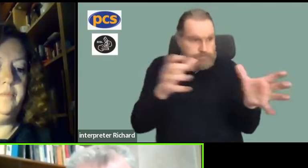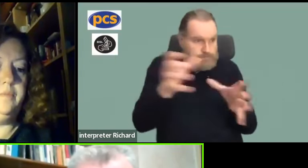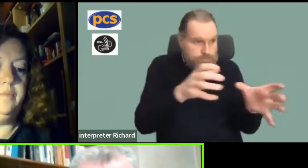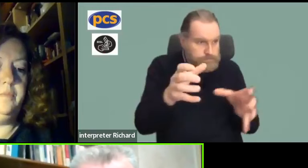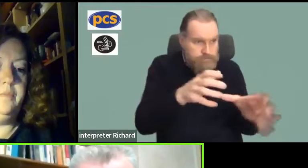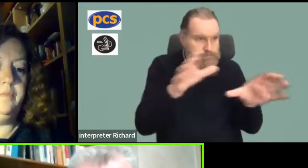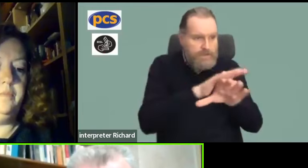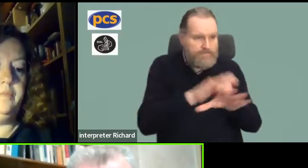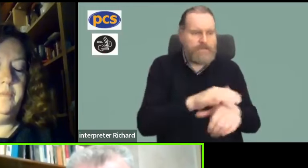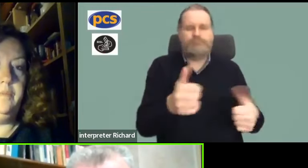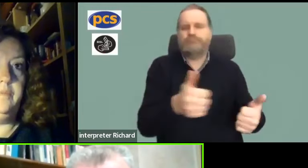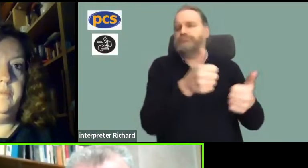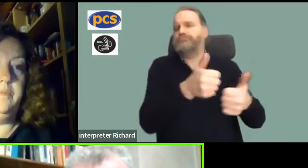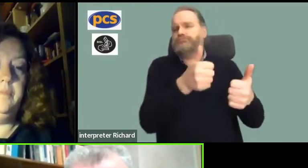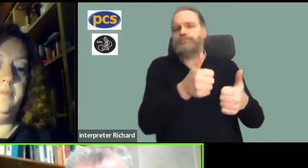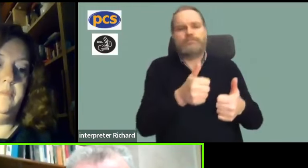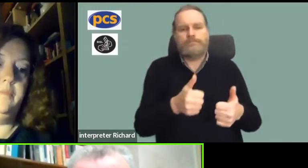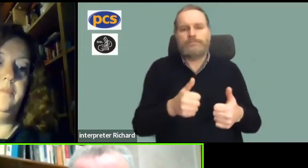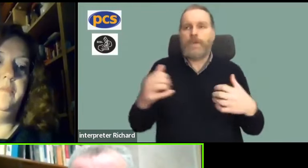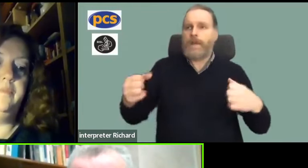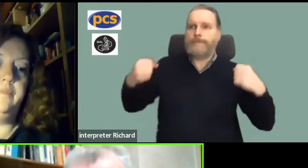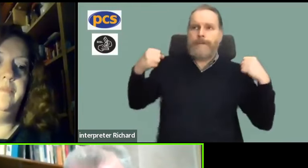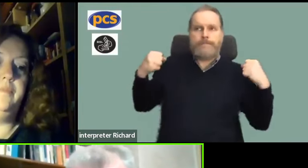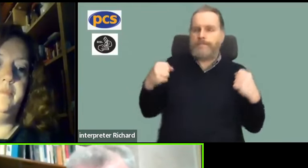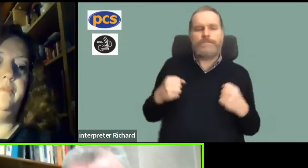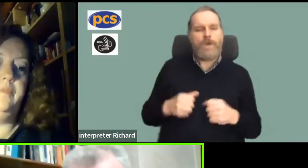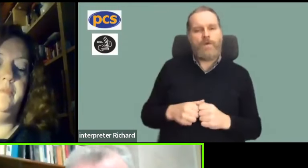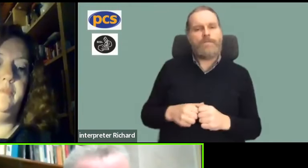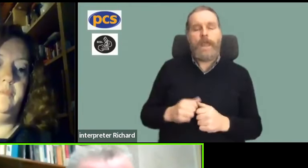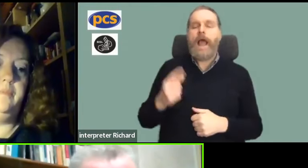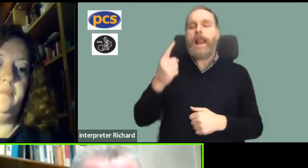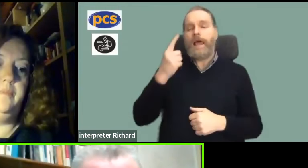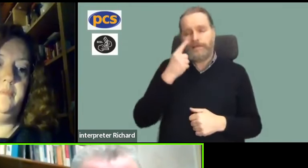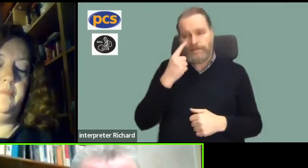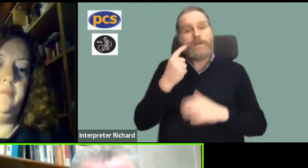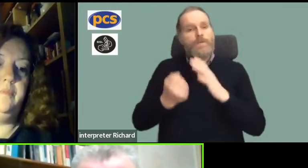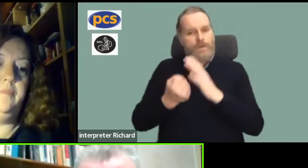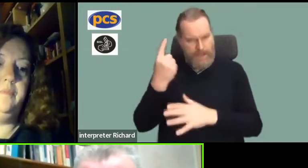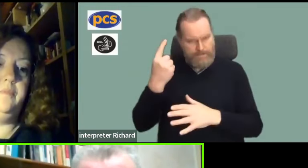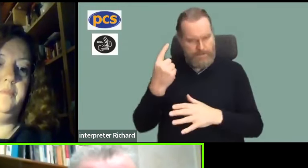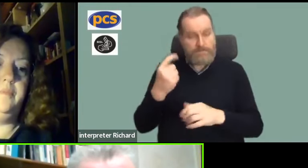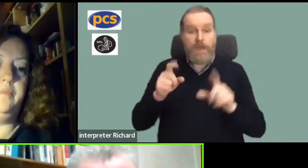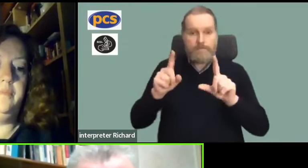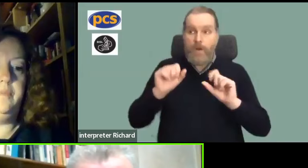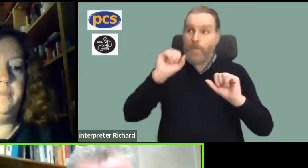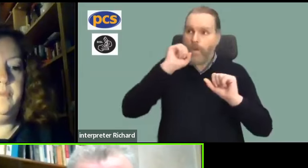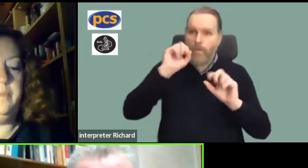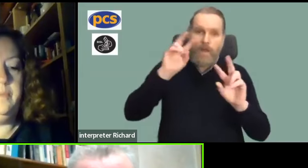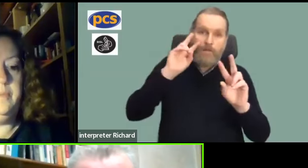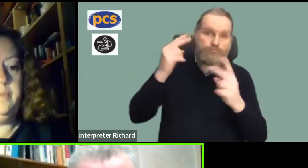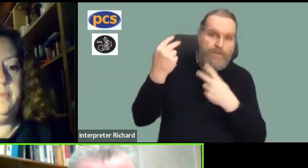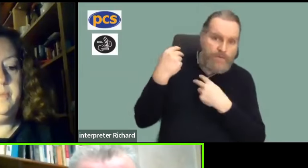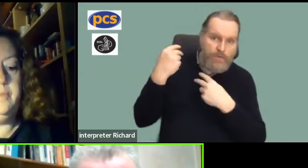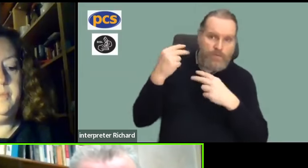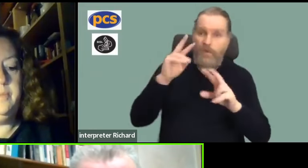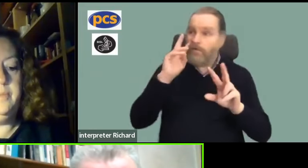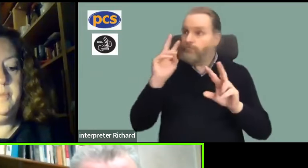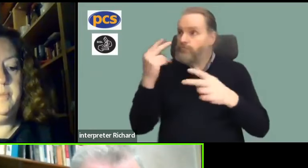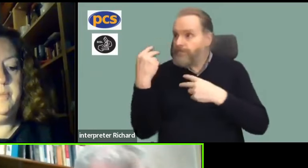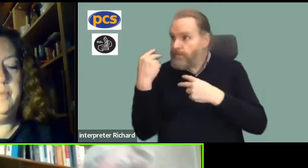strike. So again is the first wave we'll see exactly what issues come see exactly what issues come our way, and we will make sure make sure that as we review it. If there's